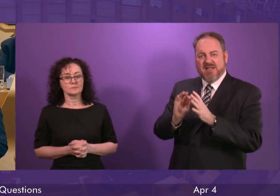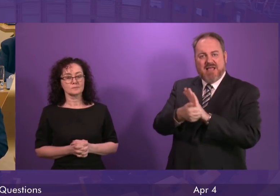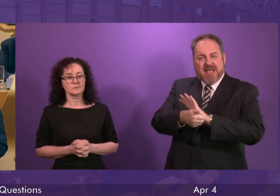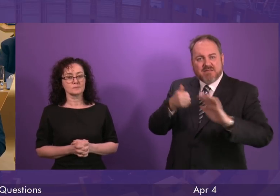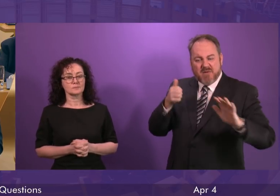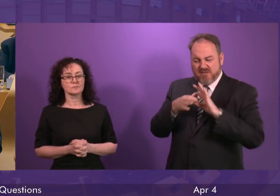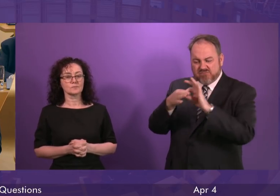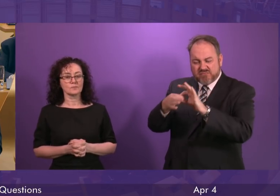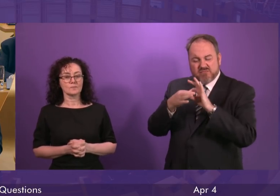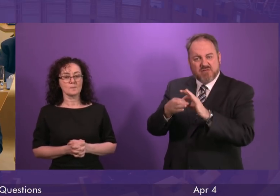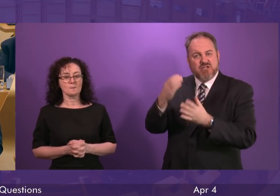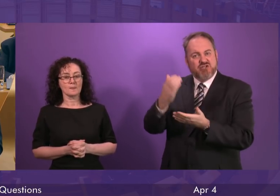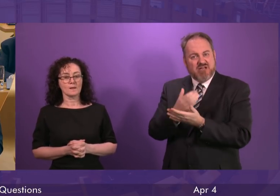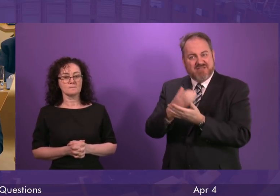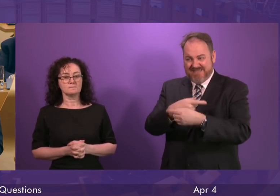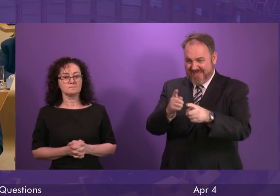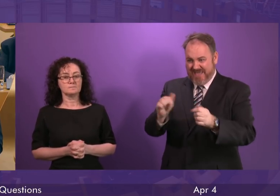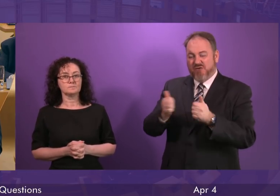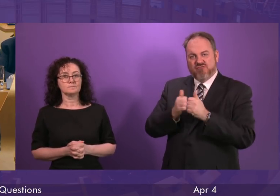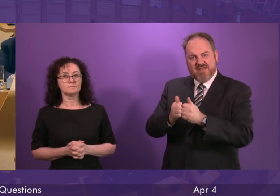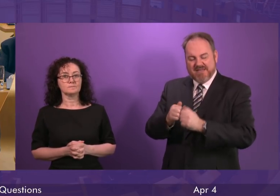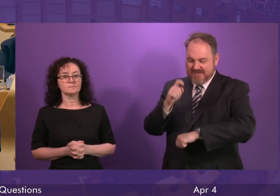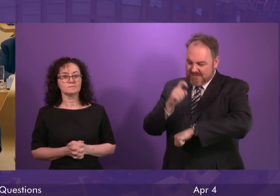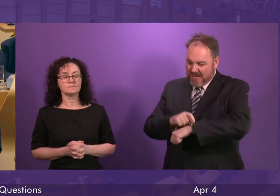and that experts and charities—many of whom agree with us that it is time that we urgently